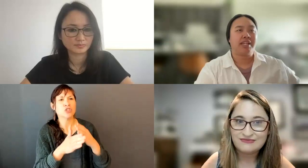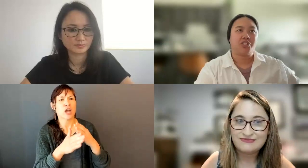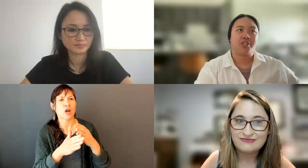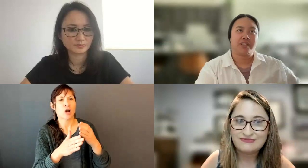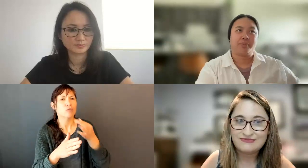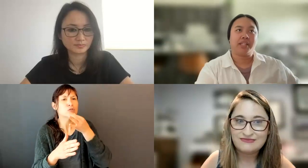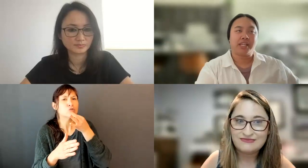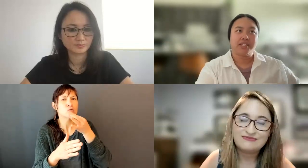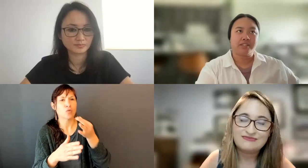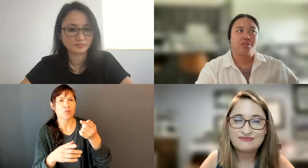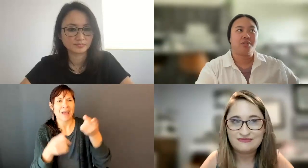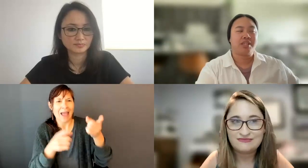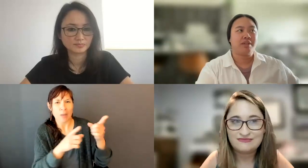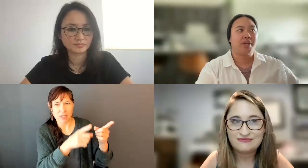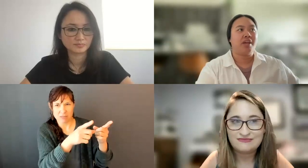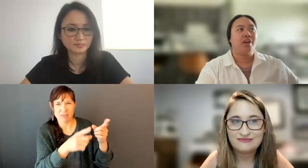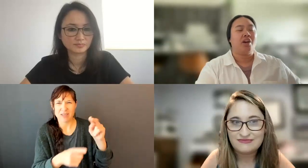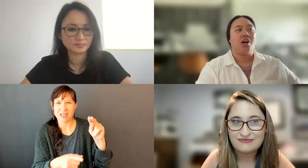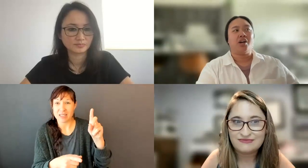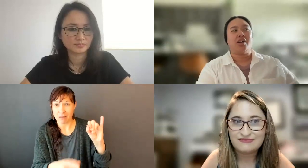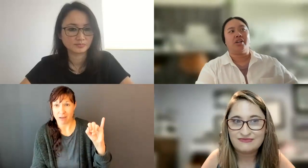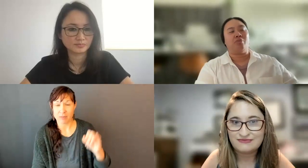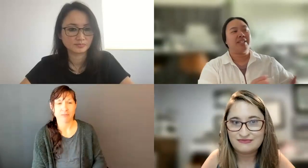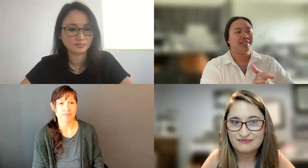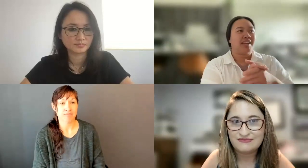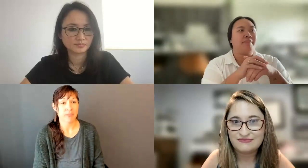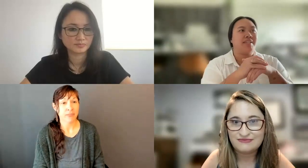with the National Disability Institute team on Wednesday,